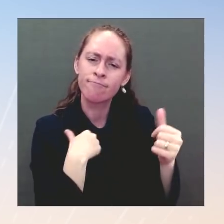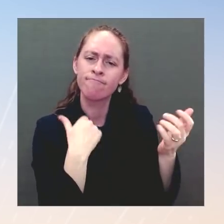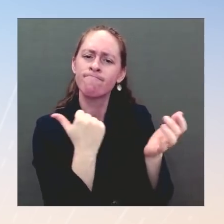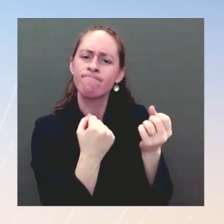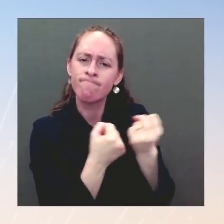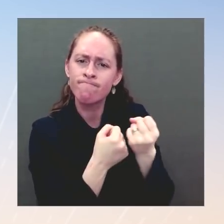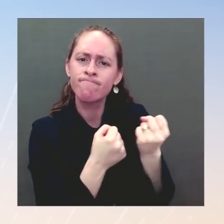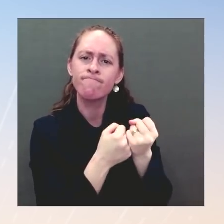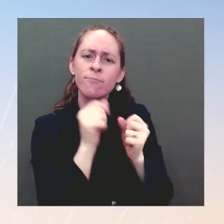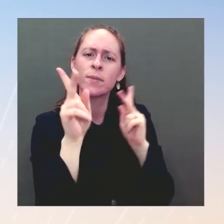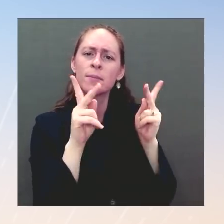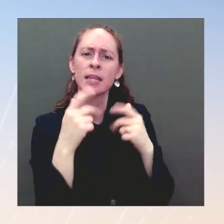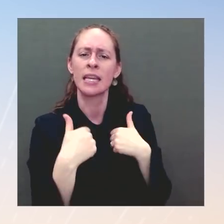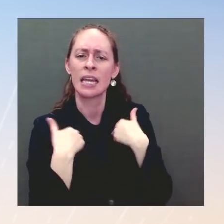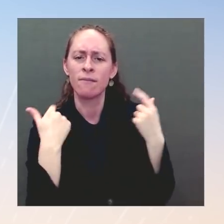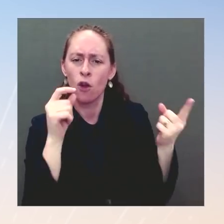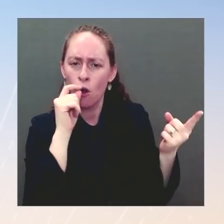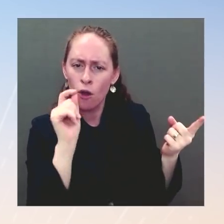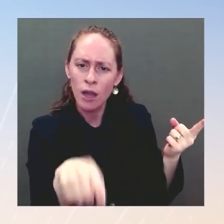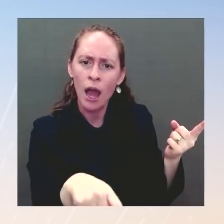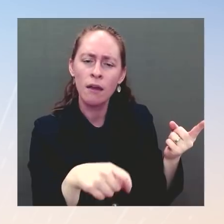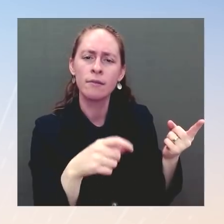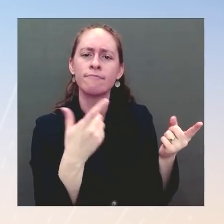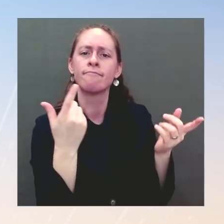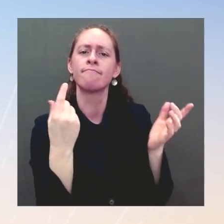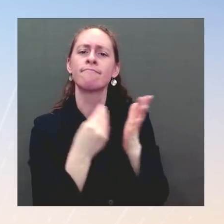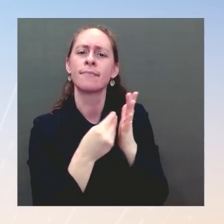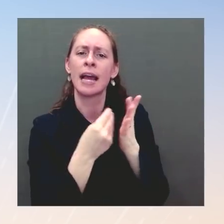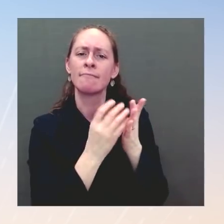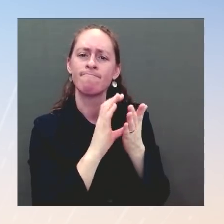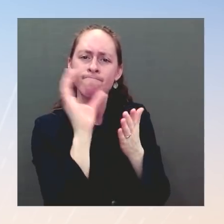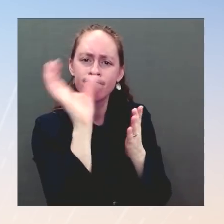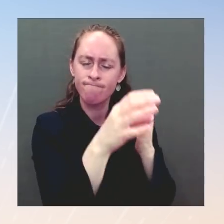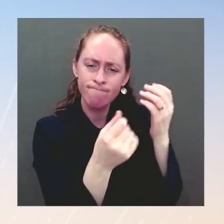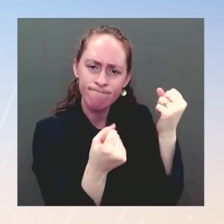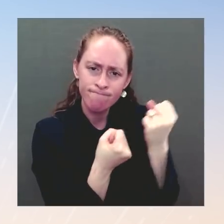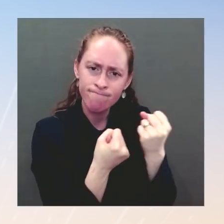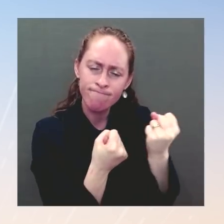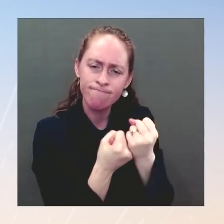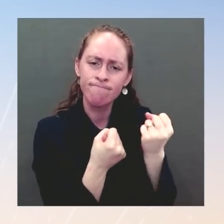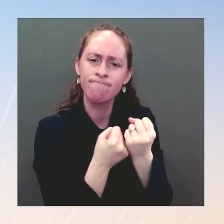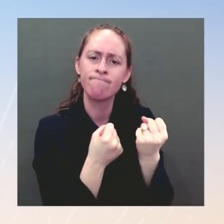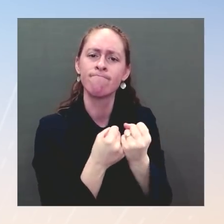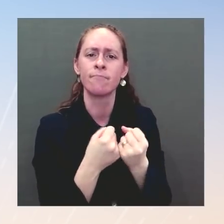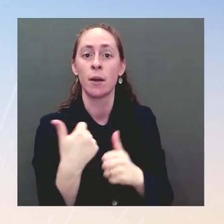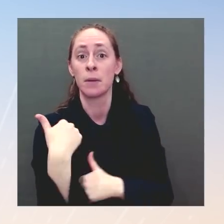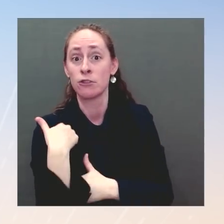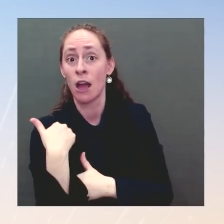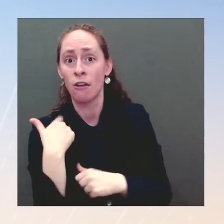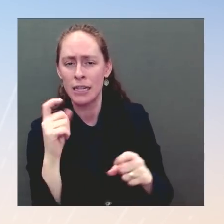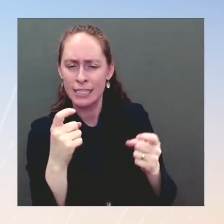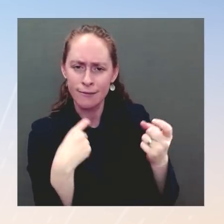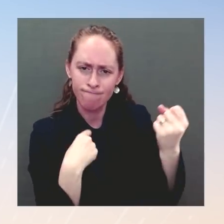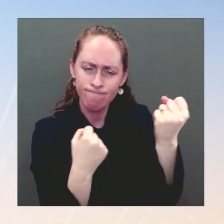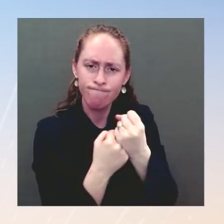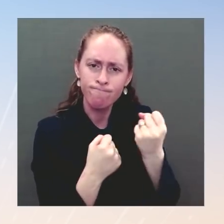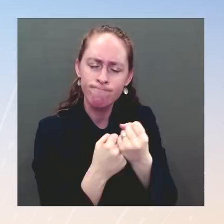We will continue to build on all of this assistance. We are plussing-up support for our partners and Allies in the region to ensure they know we have our ba- --